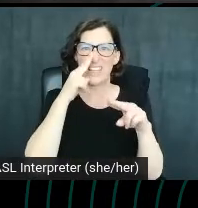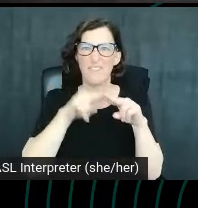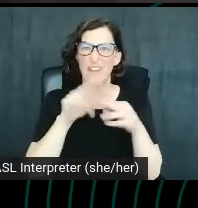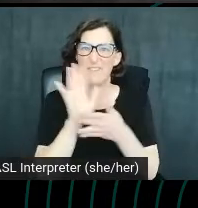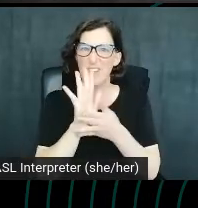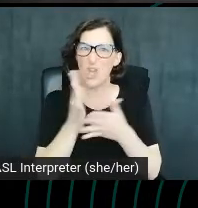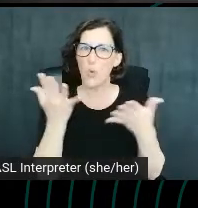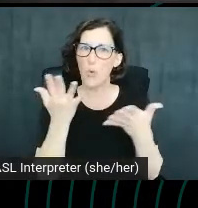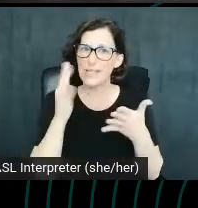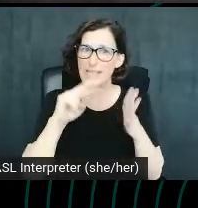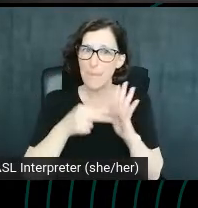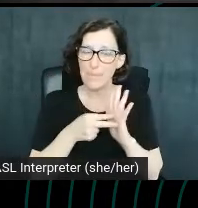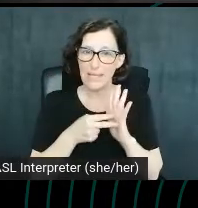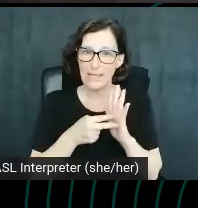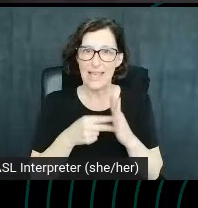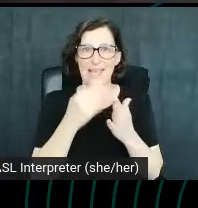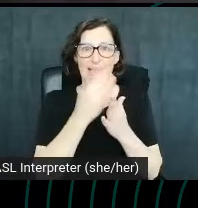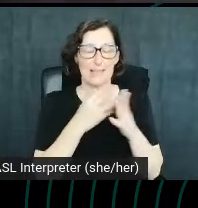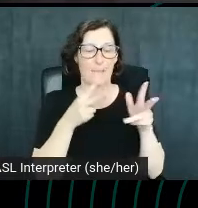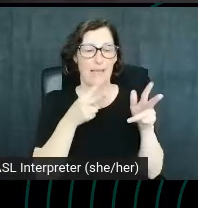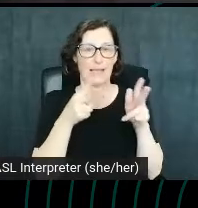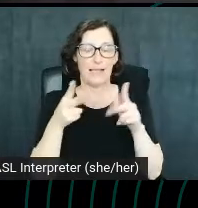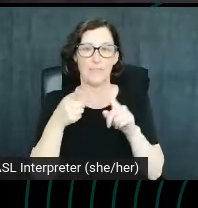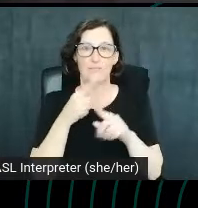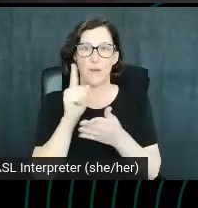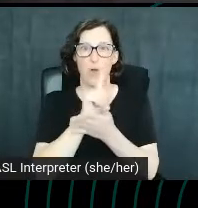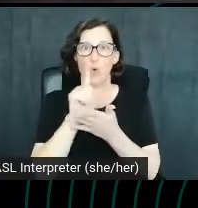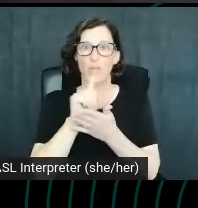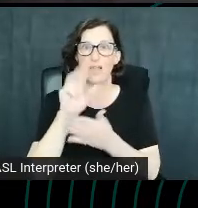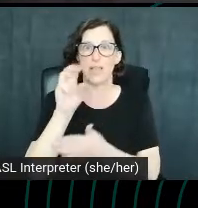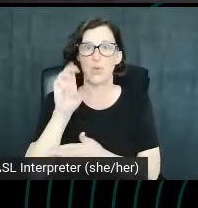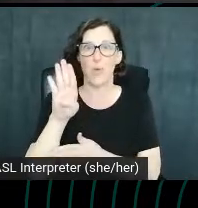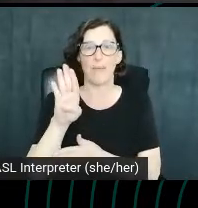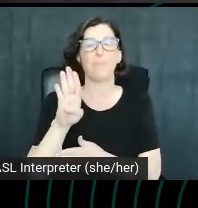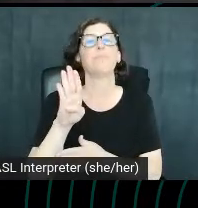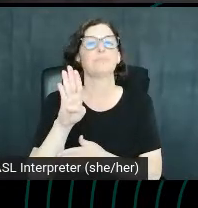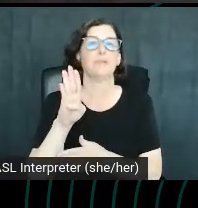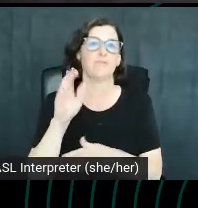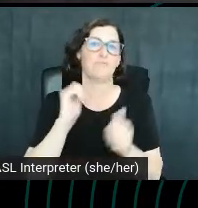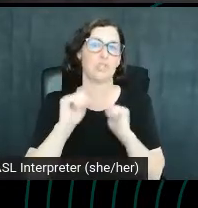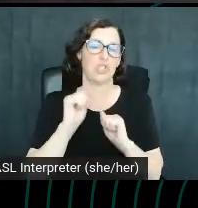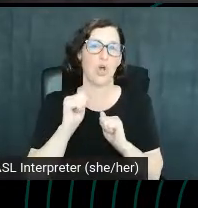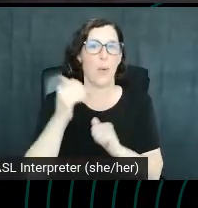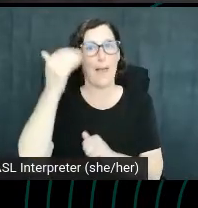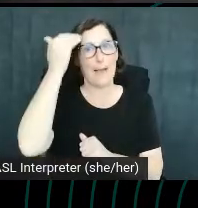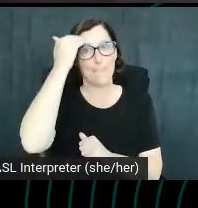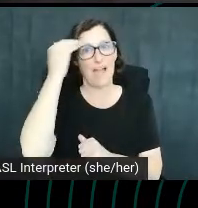And here are a couple of clips from our weekly series "Mindful Mondays." I worked with the Former Director of Education,